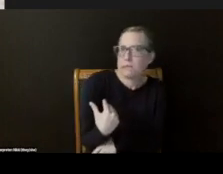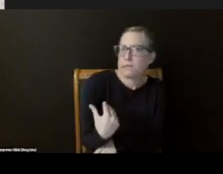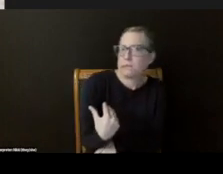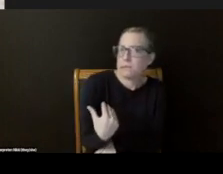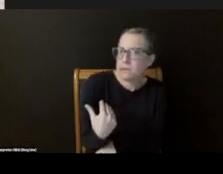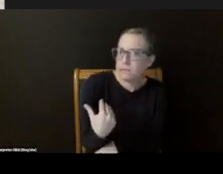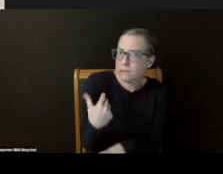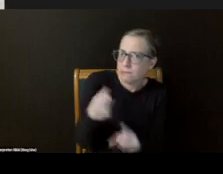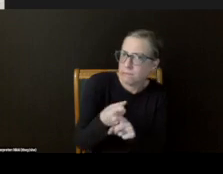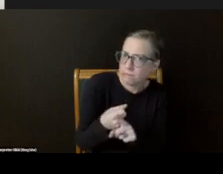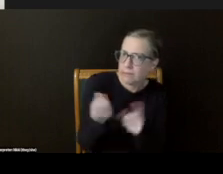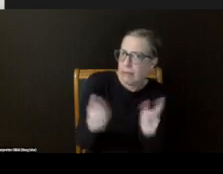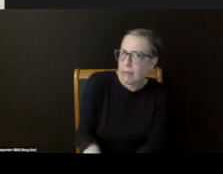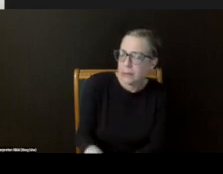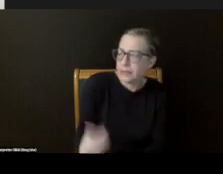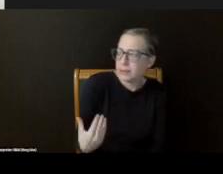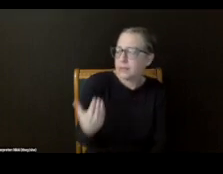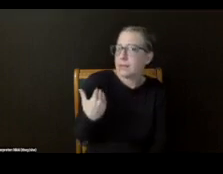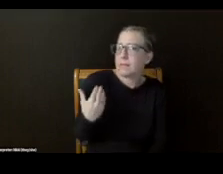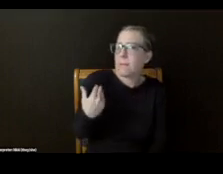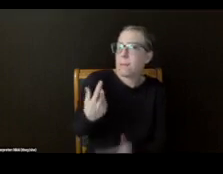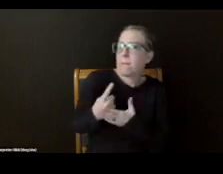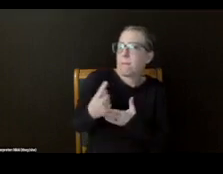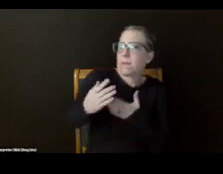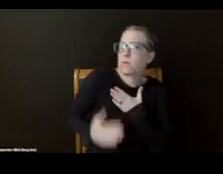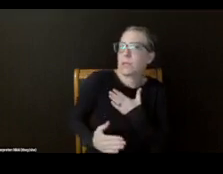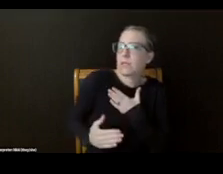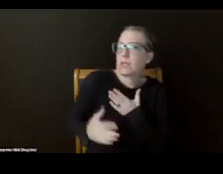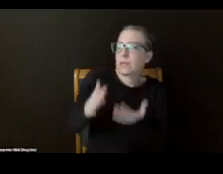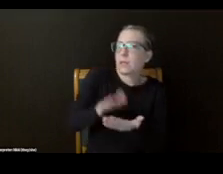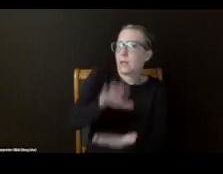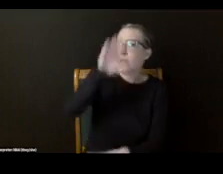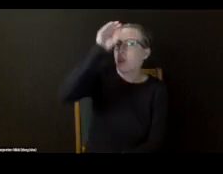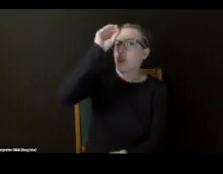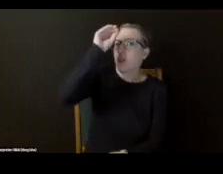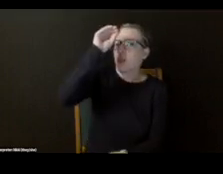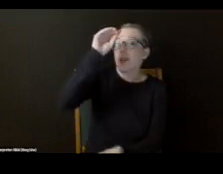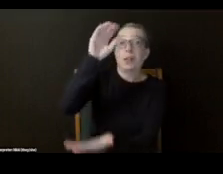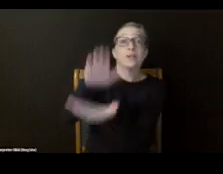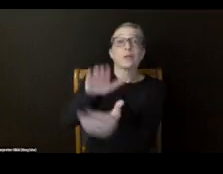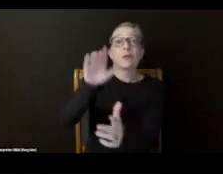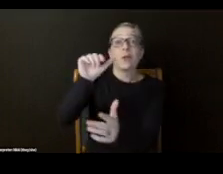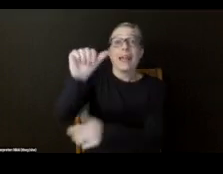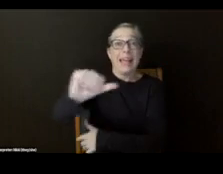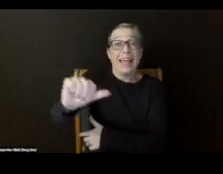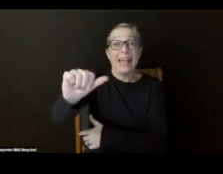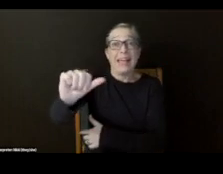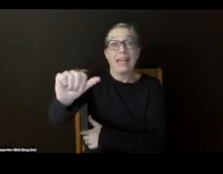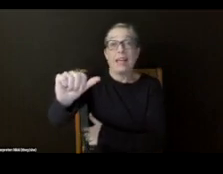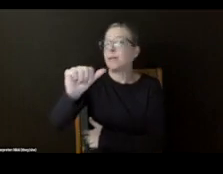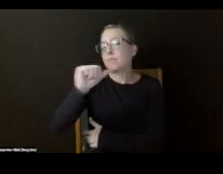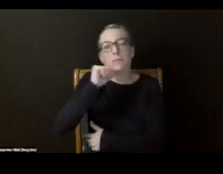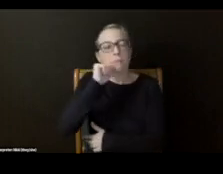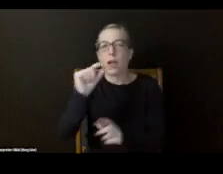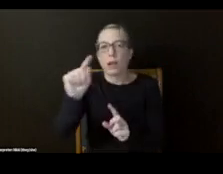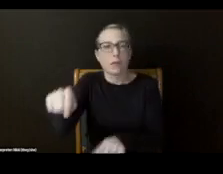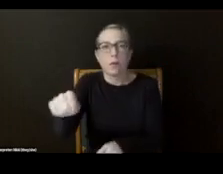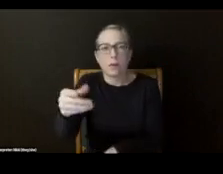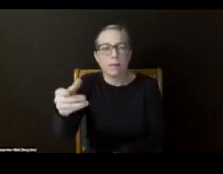we know she's not going to school A, but school B, because school A does not have a school bus,